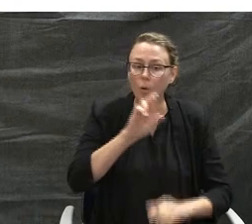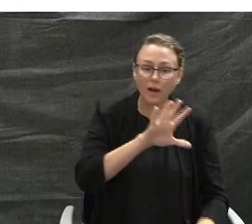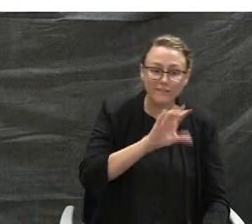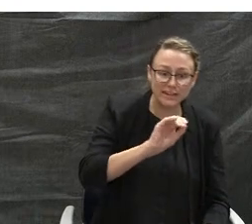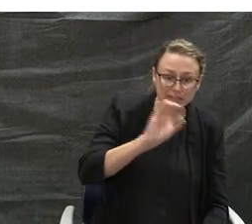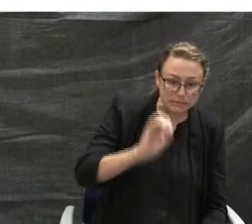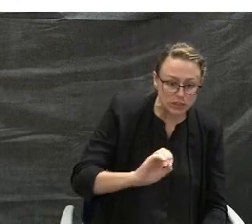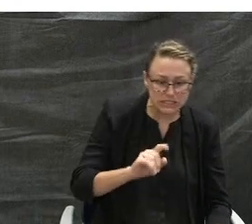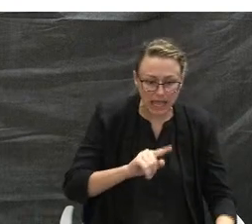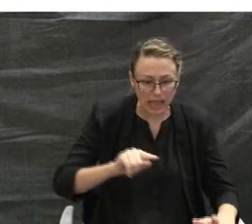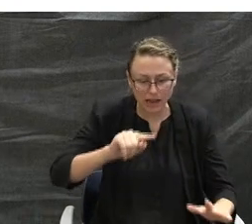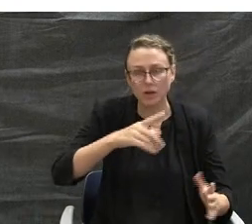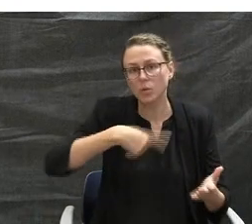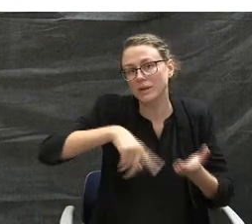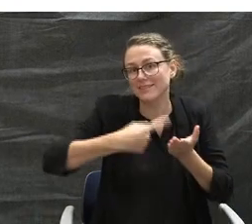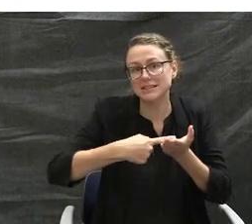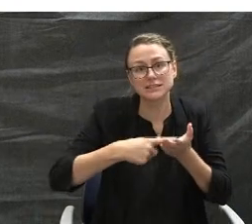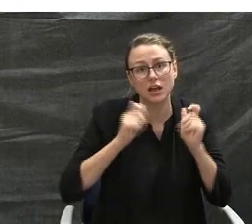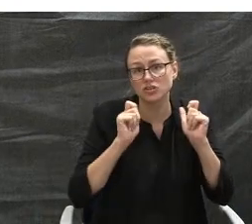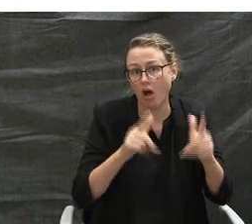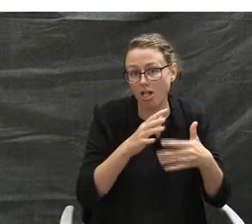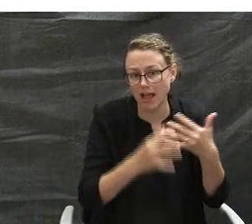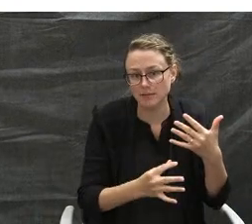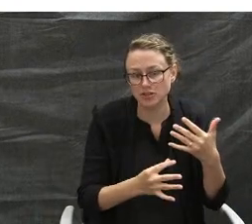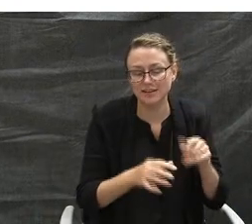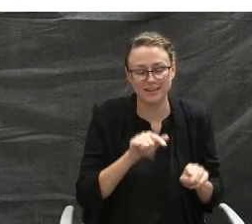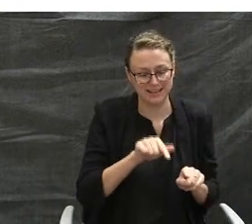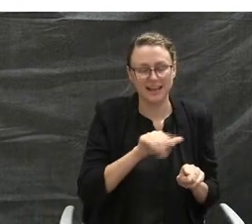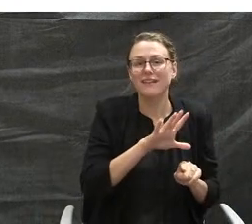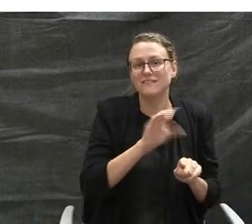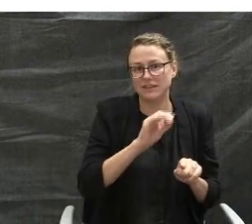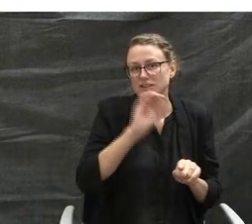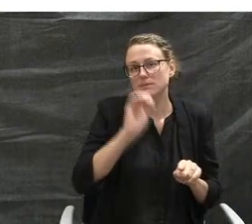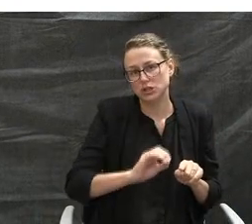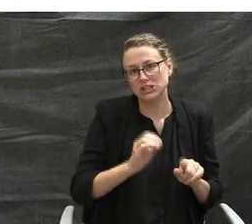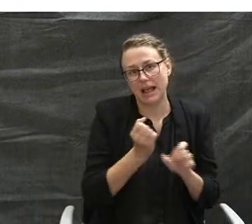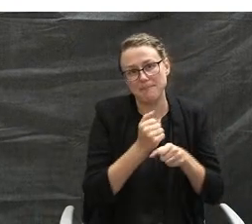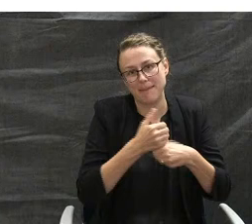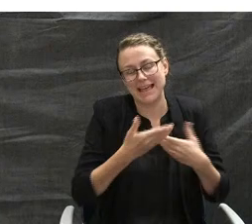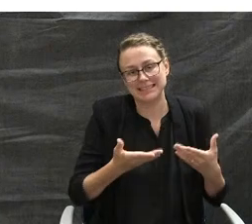a 50%. So the 50% makes things work a lot better, and now the